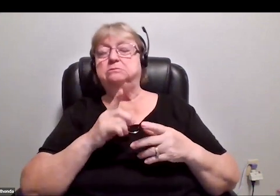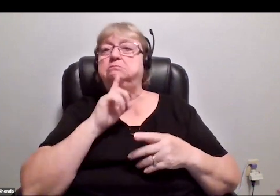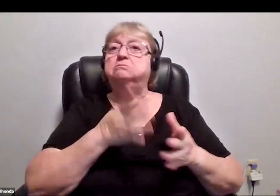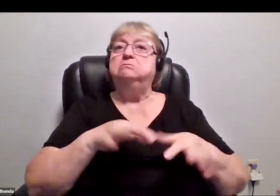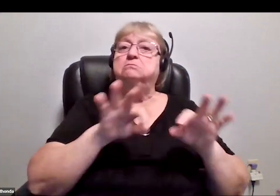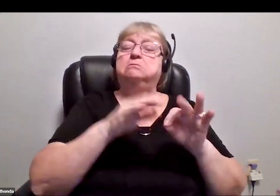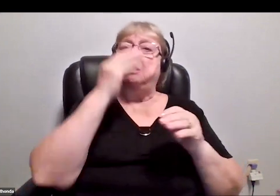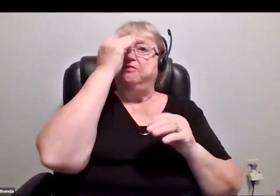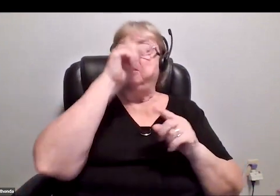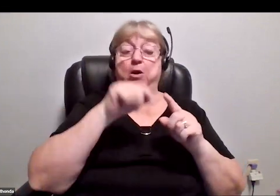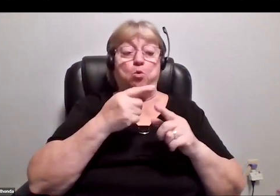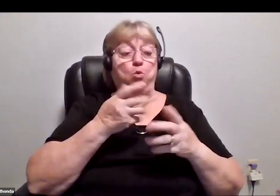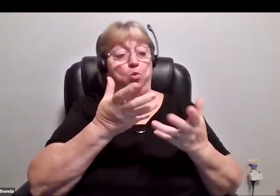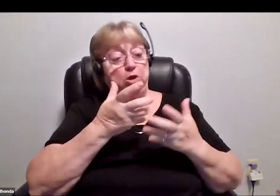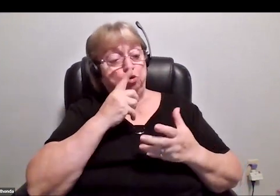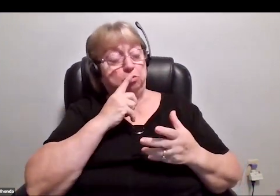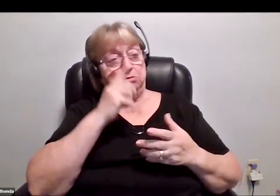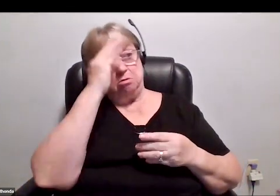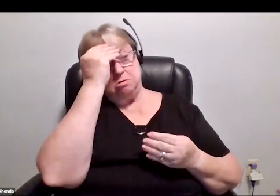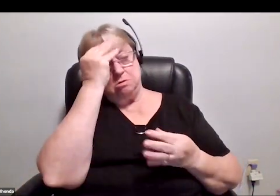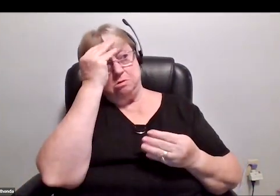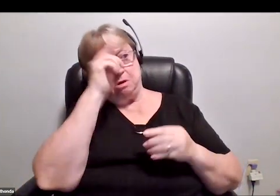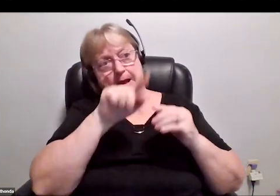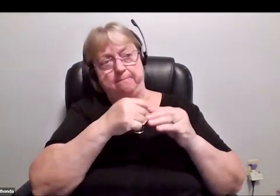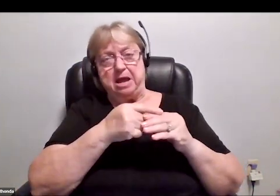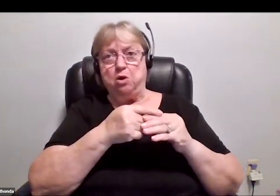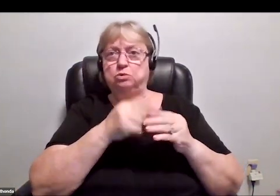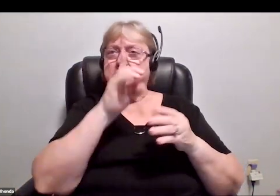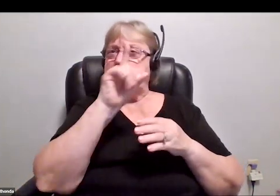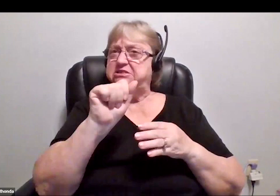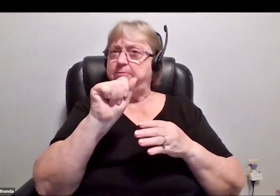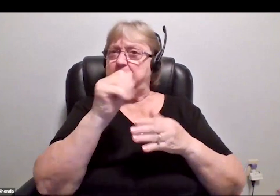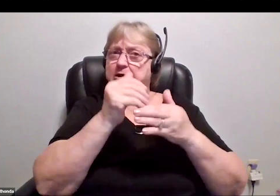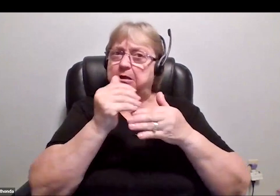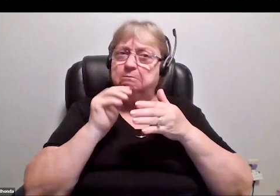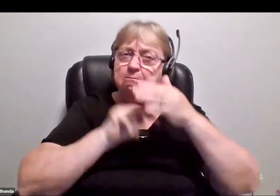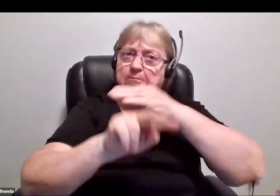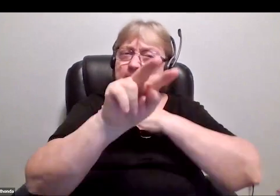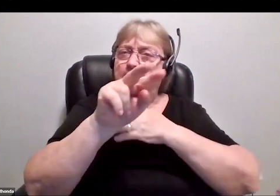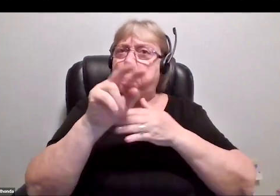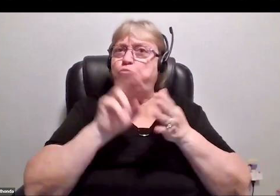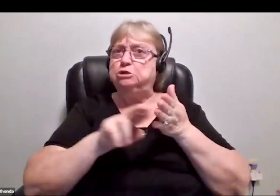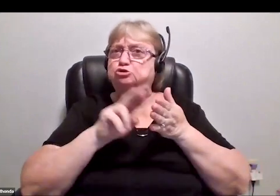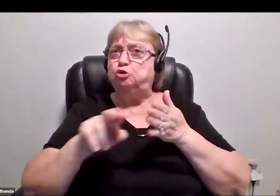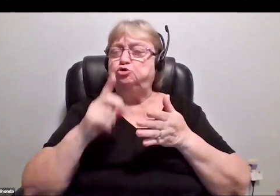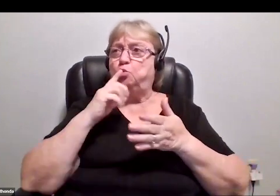when we want to do disability-forward research, when we want to value disabled people, so much of the way science